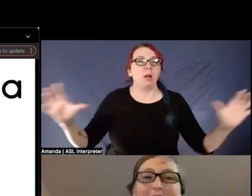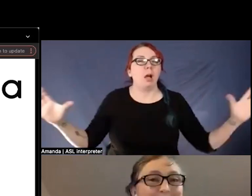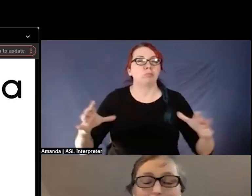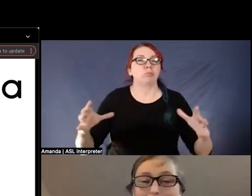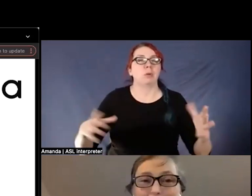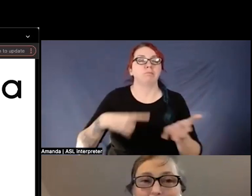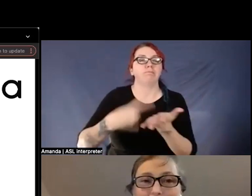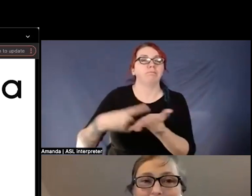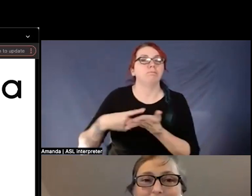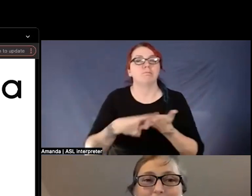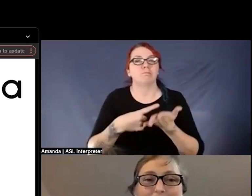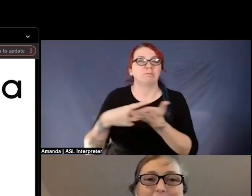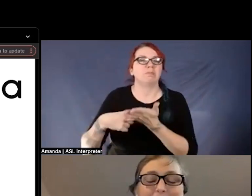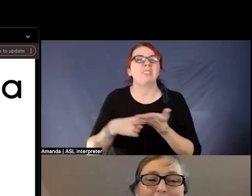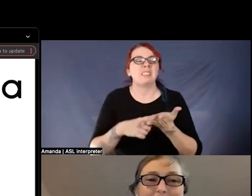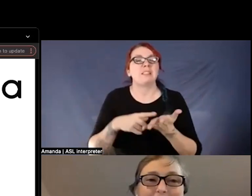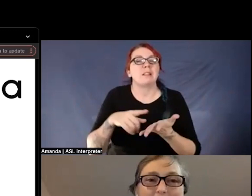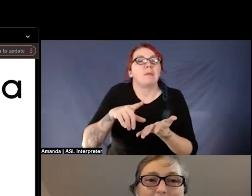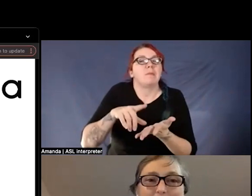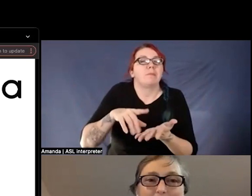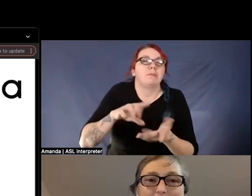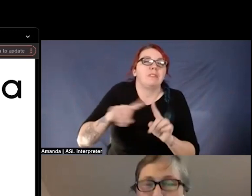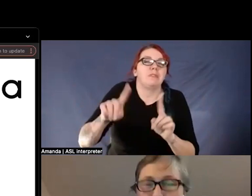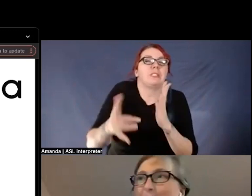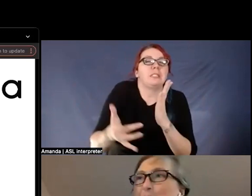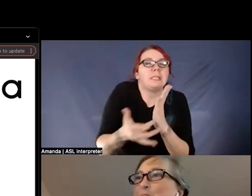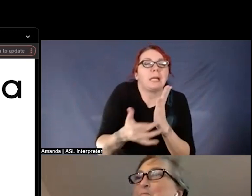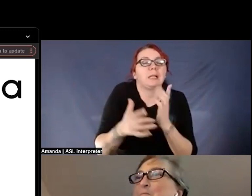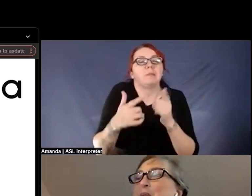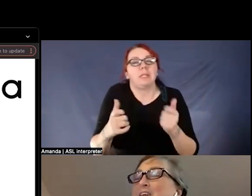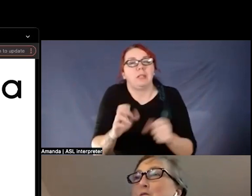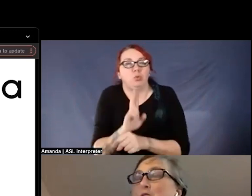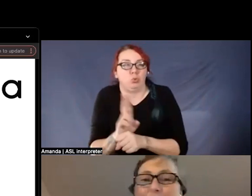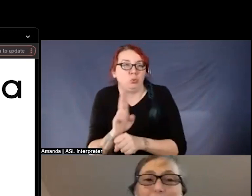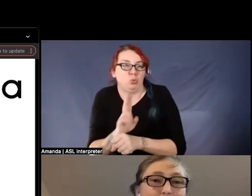just happened to find my notes when I was looking to prepare for today. And so I'll share with you,